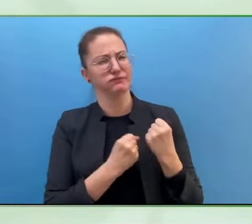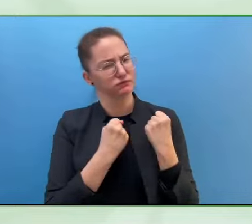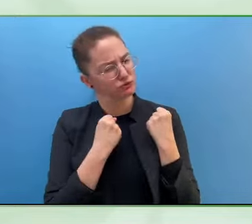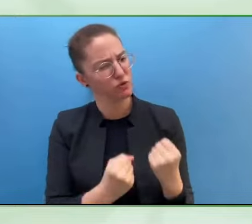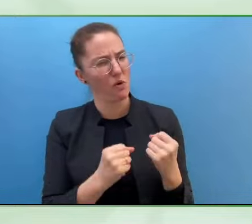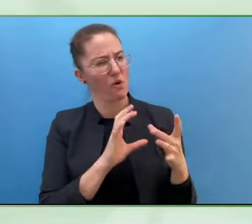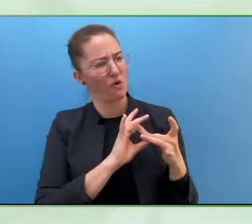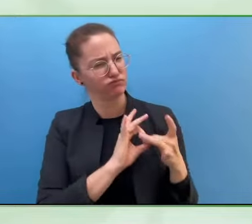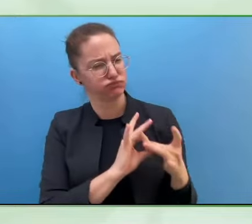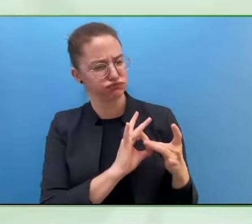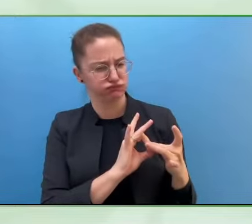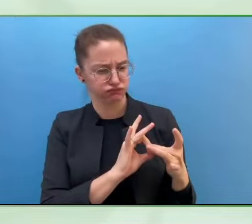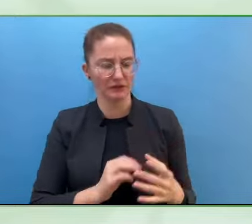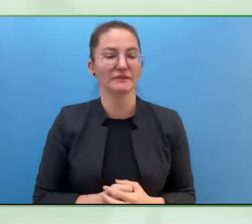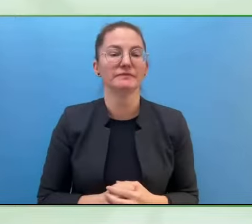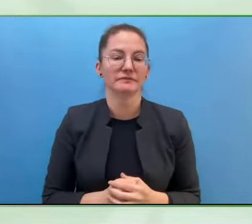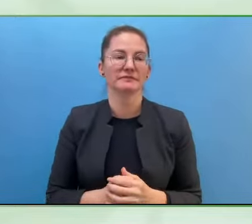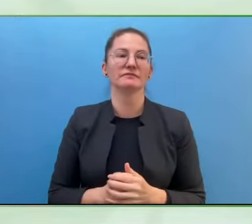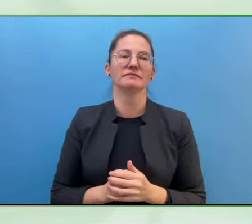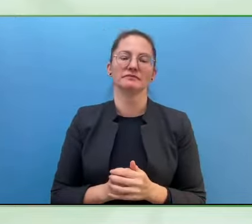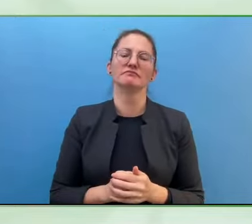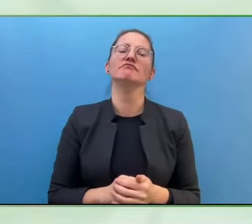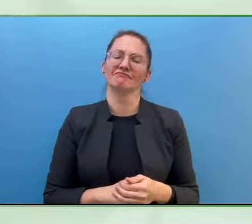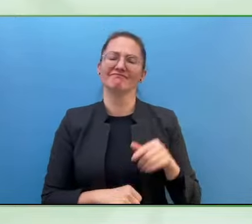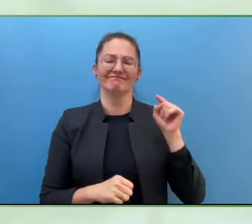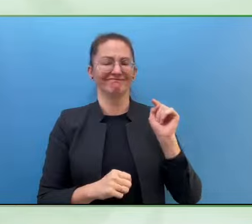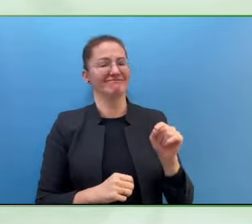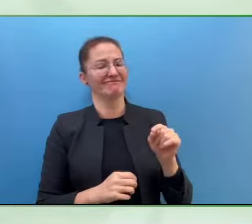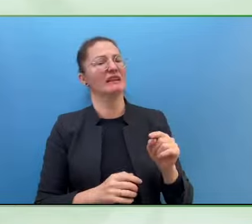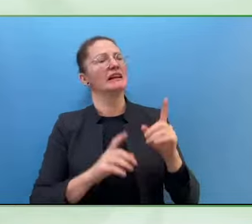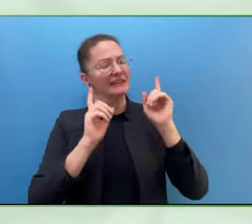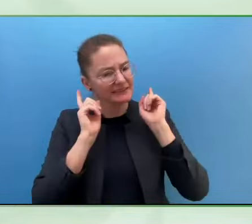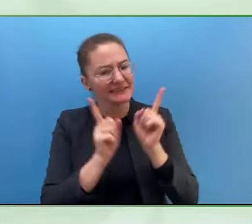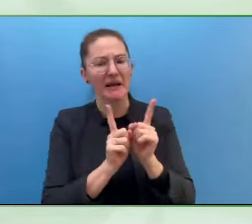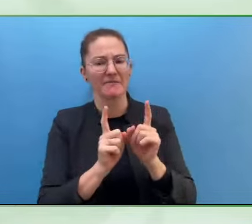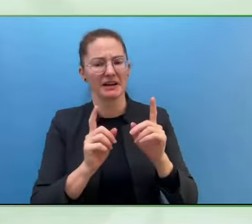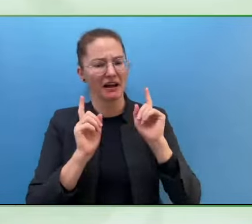The commitment of the board to accessibility and inclusion is crucial.